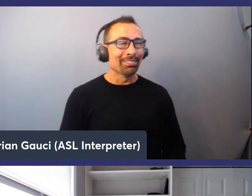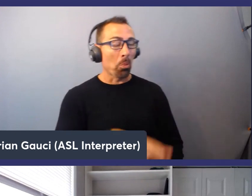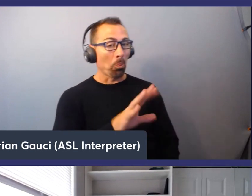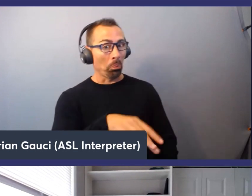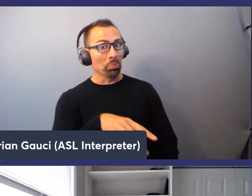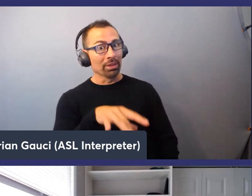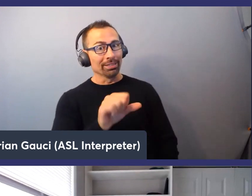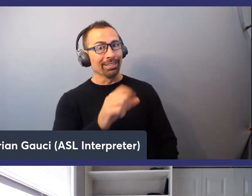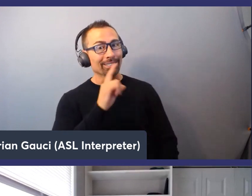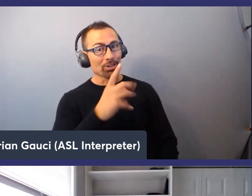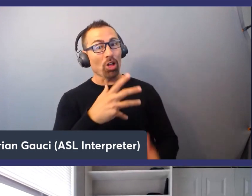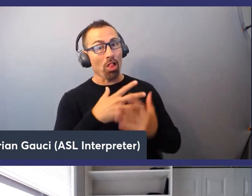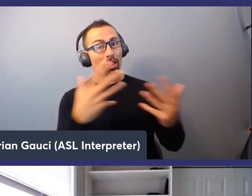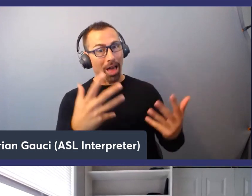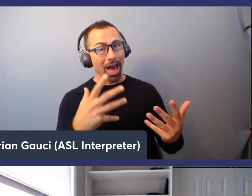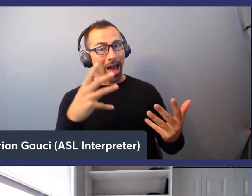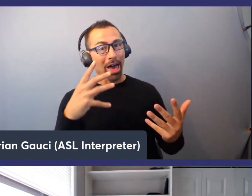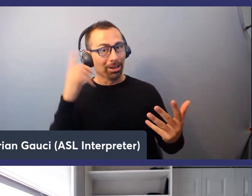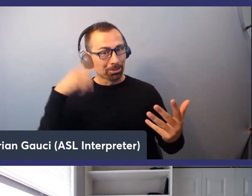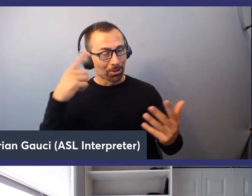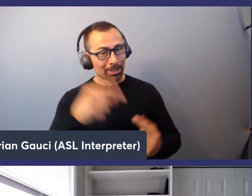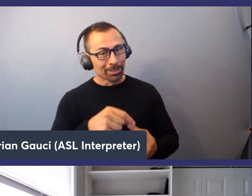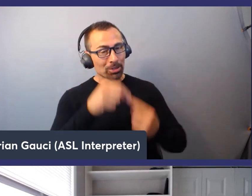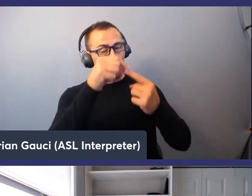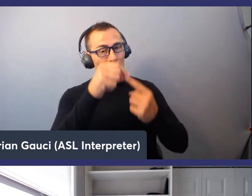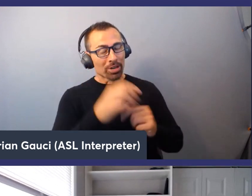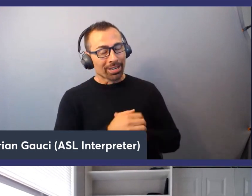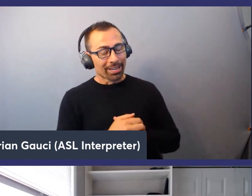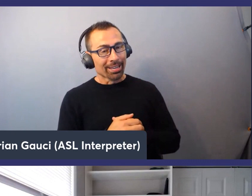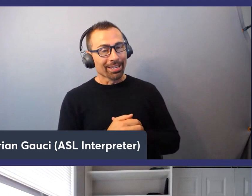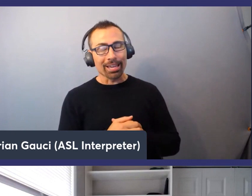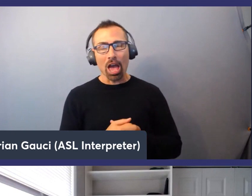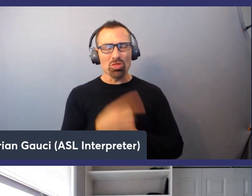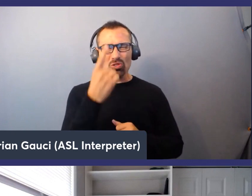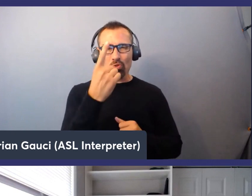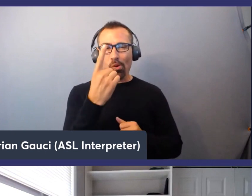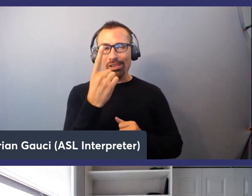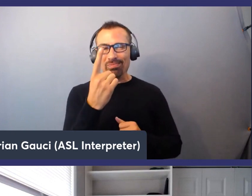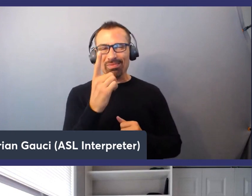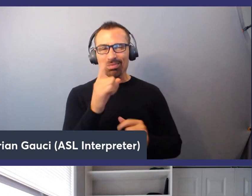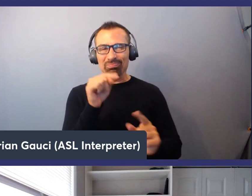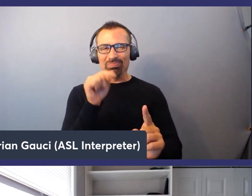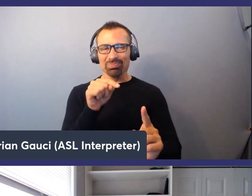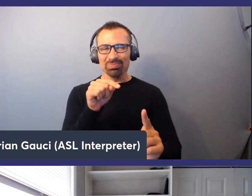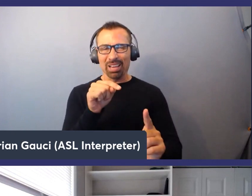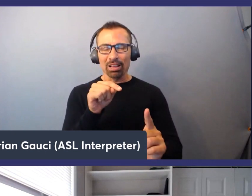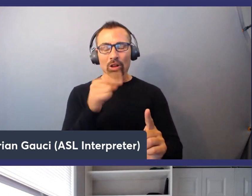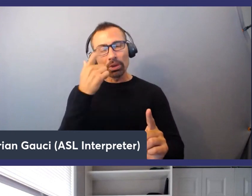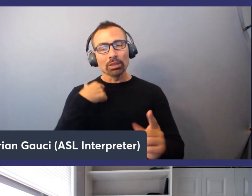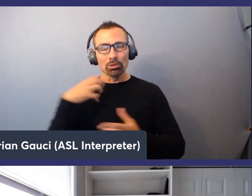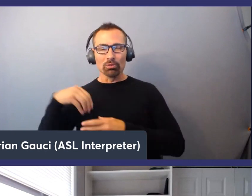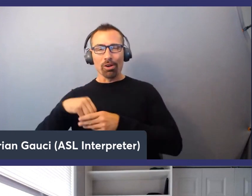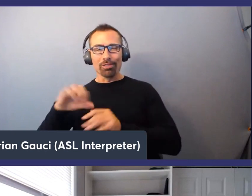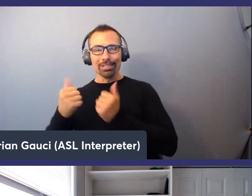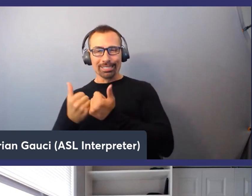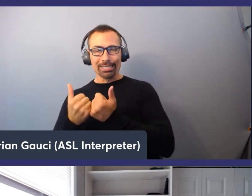'cause I was actually part of the team that implemented with that, I thought was very interesting and amazingly how complex it was